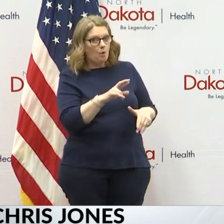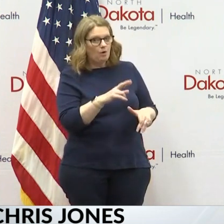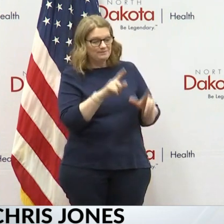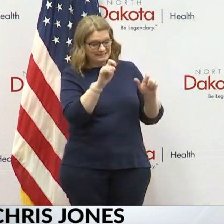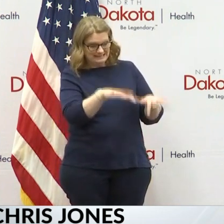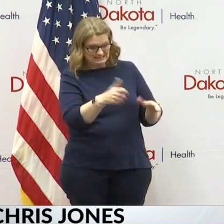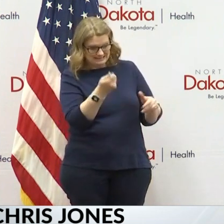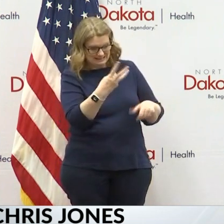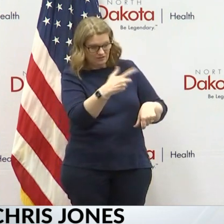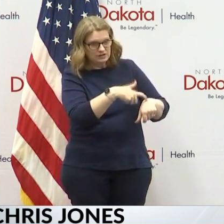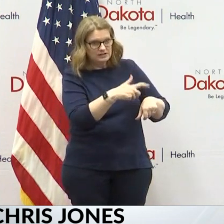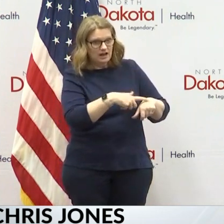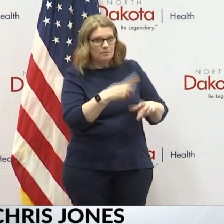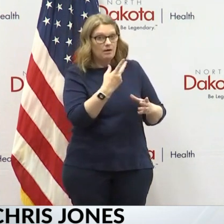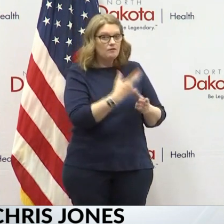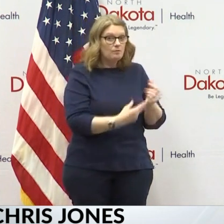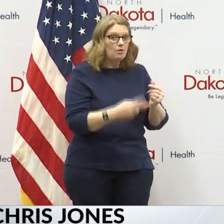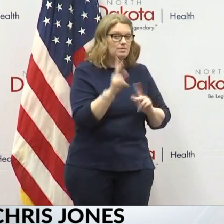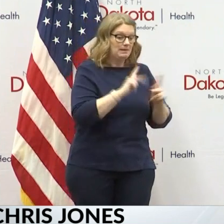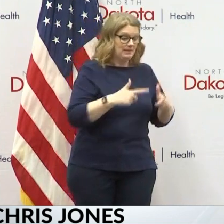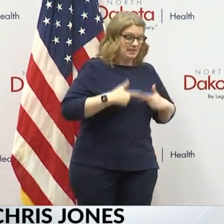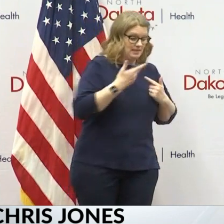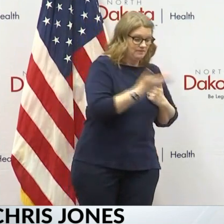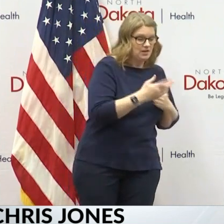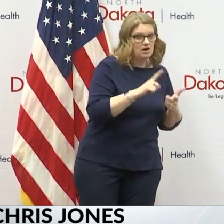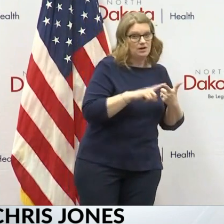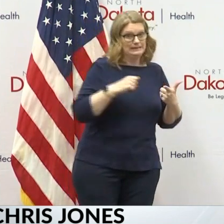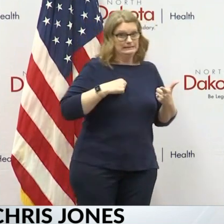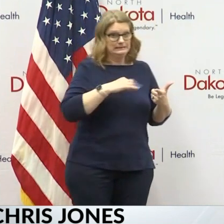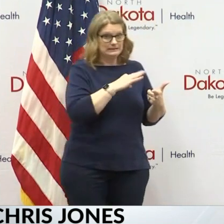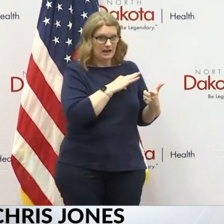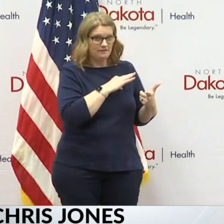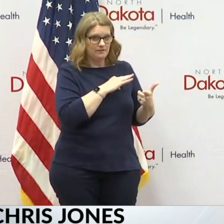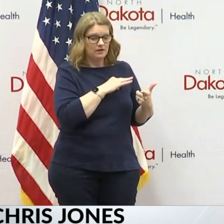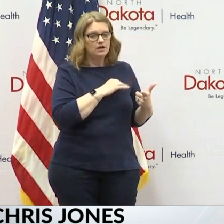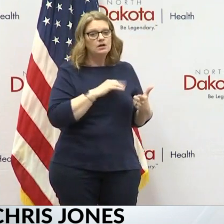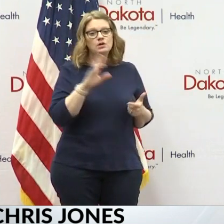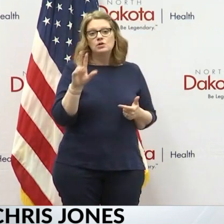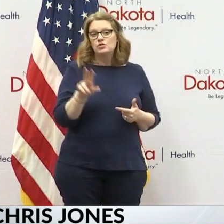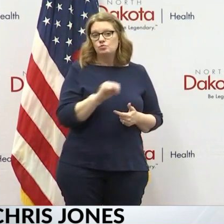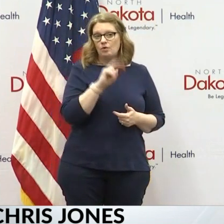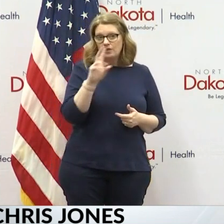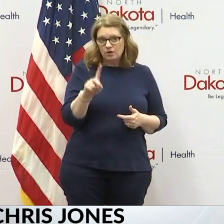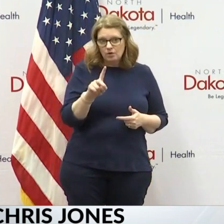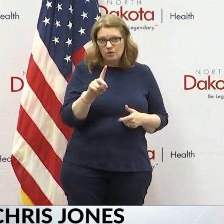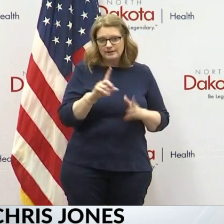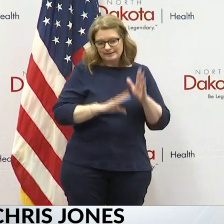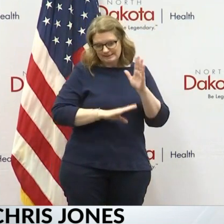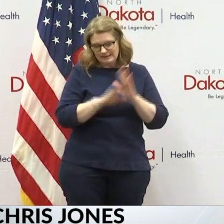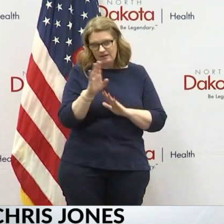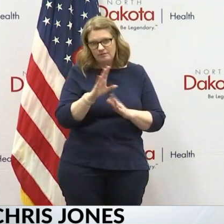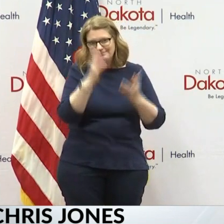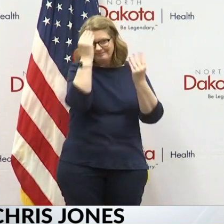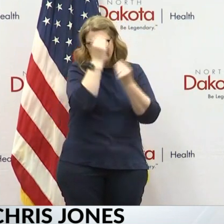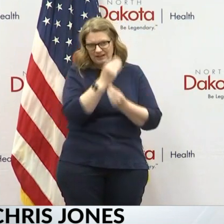NURSING AND ASSISTED LIVING FACILITIES HAVE COMPLETED AN INITIAL ROUND OF TESTING AND/OR SERIAL TESTING OF RESIDENT AND